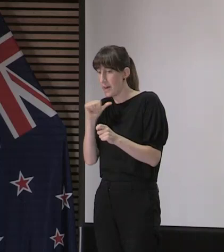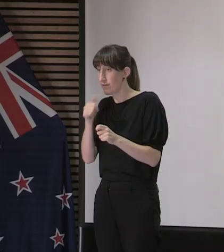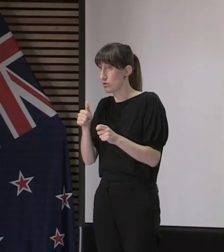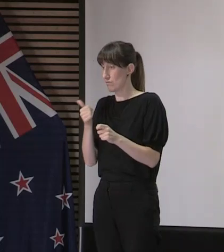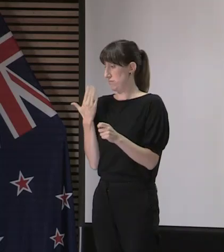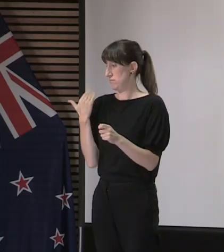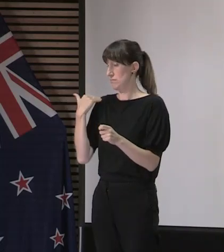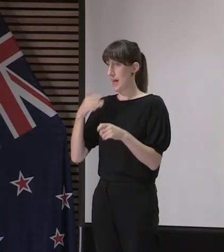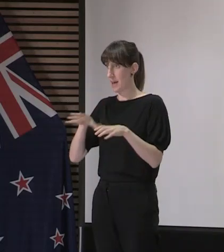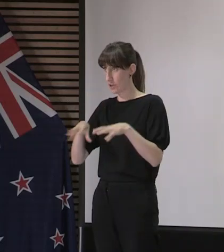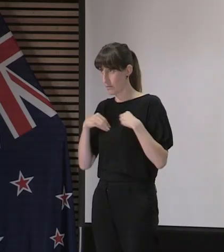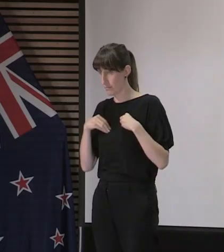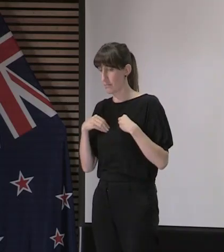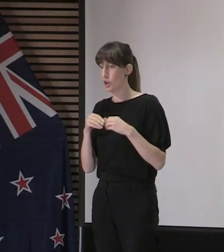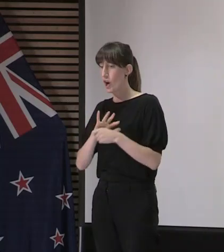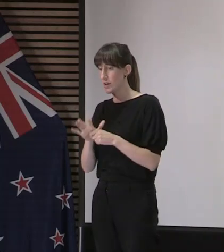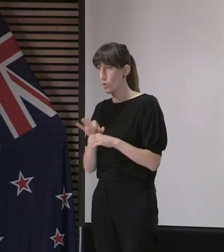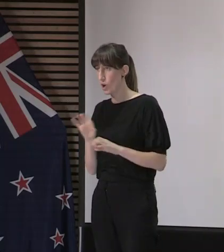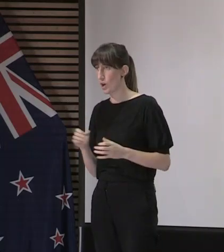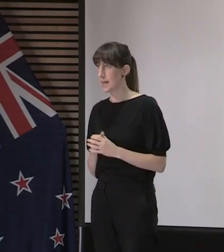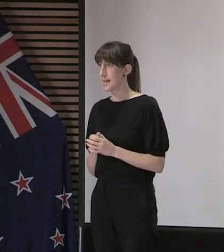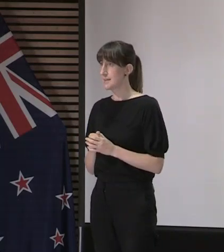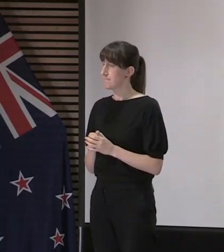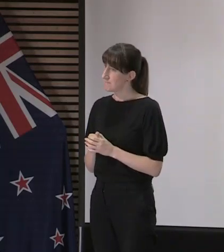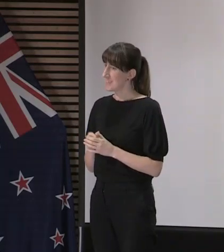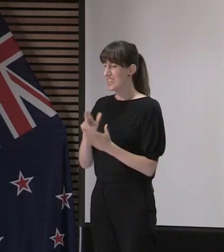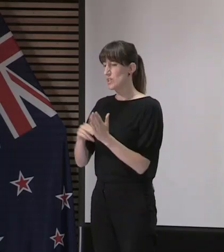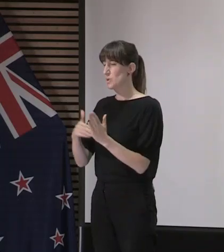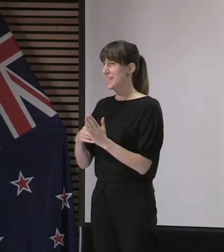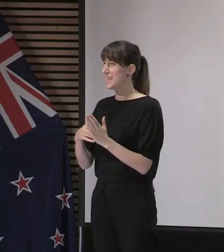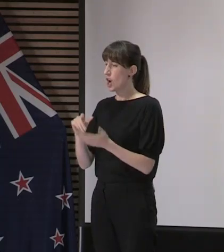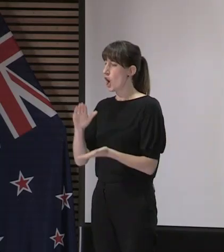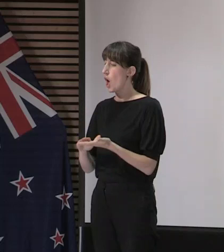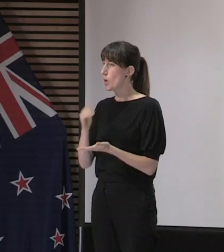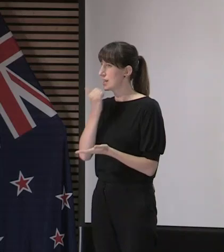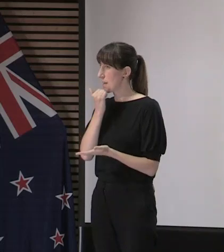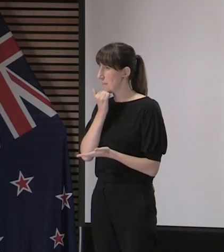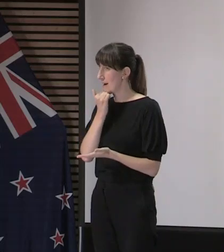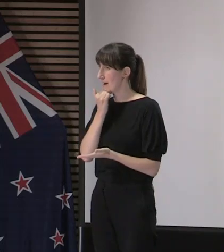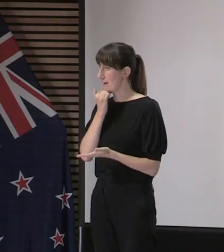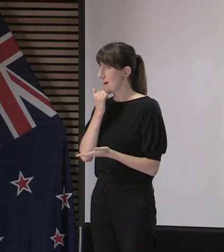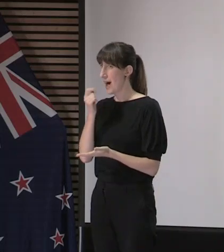the reliability and usefulness of antibody testing, particularly in a situation like New Zealand, where we've